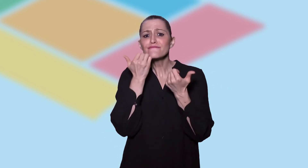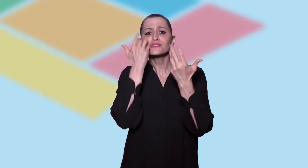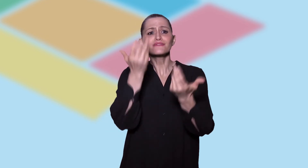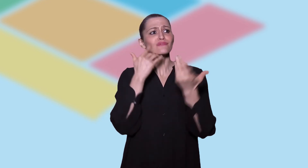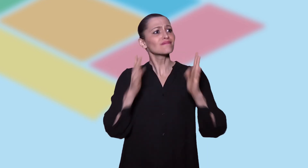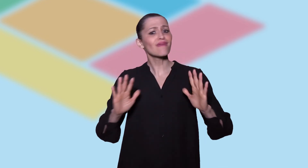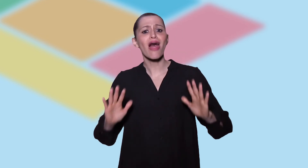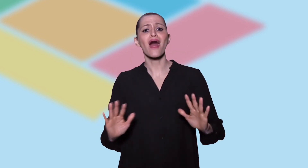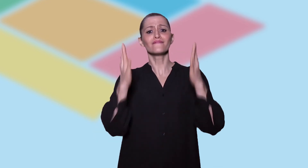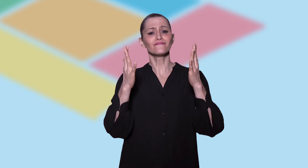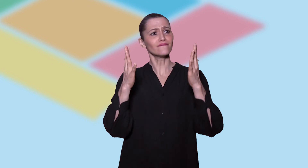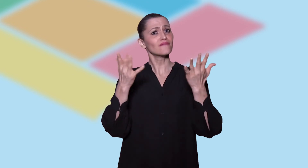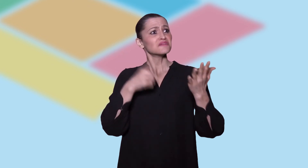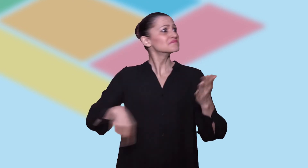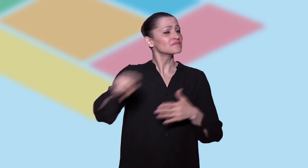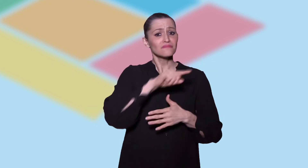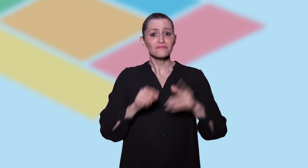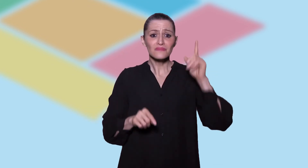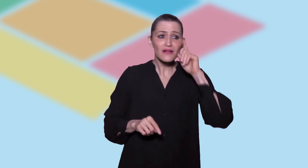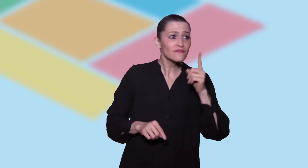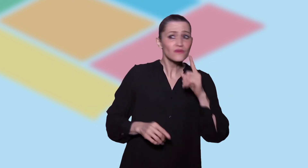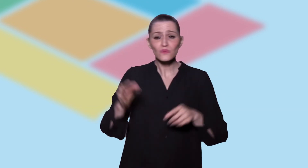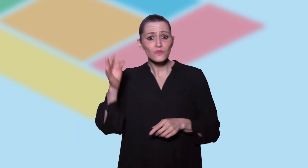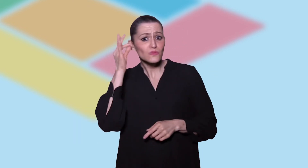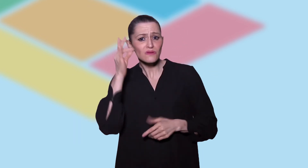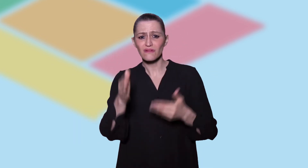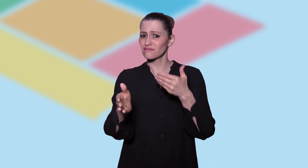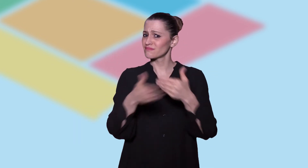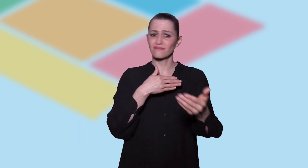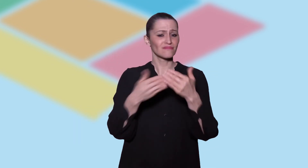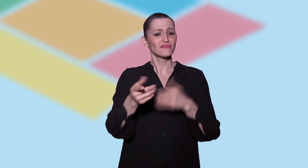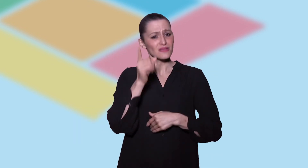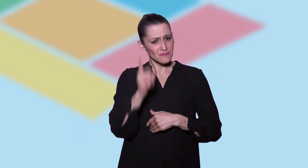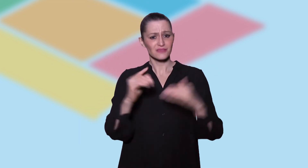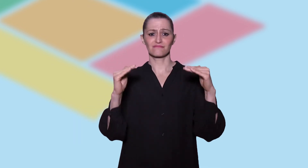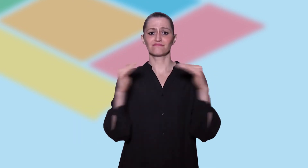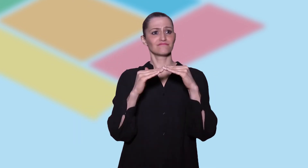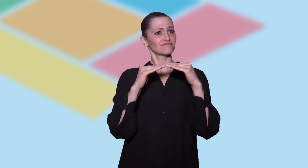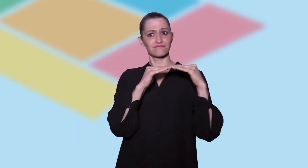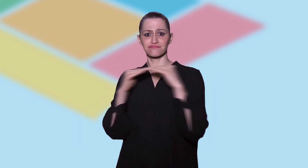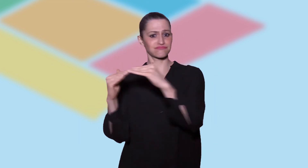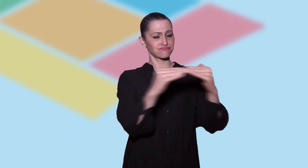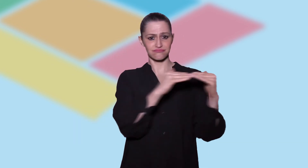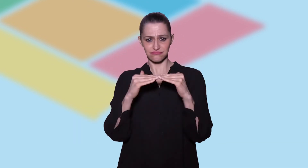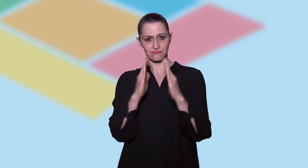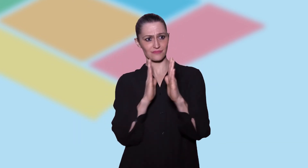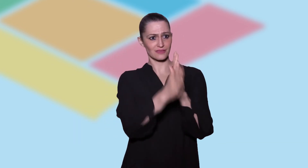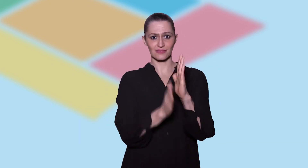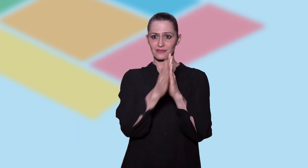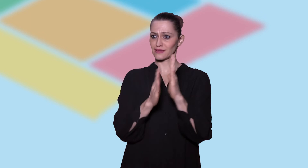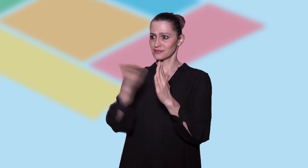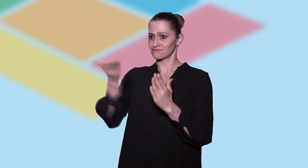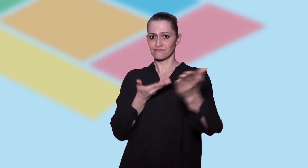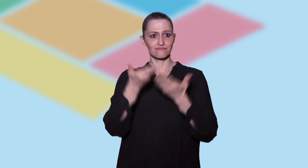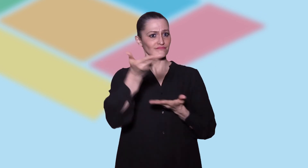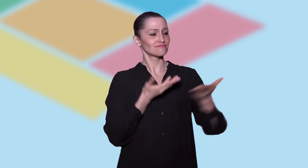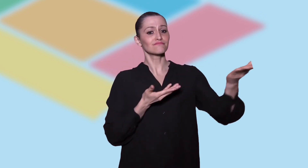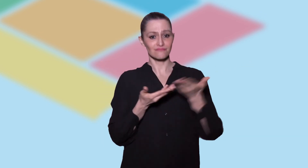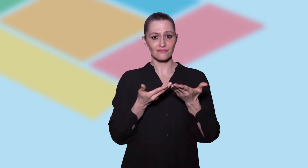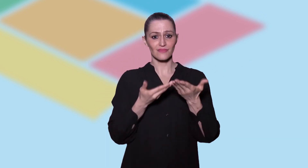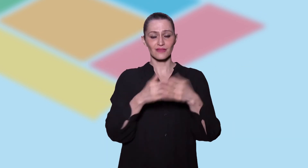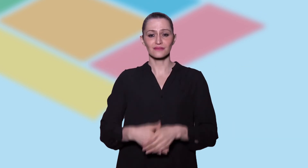and equal participation in everyday life.